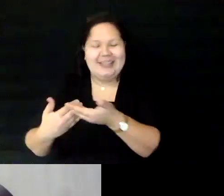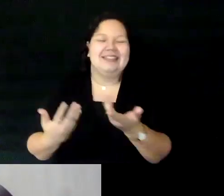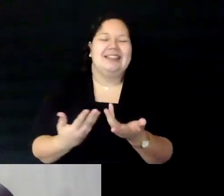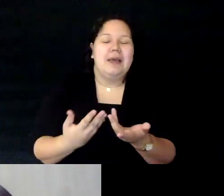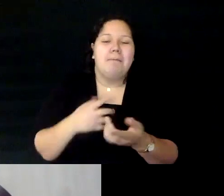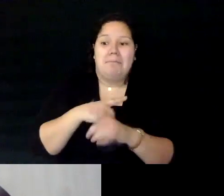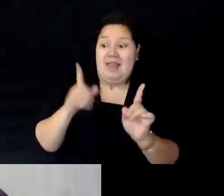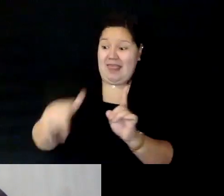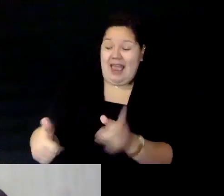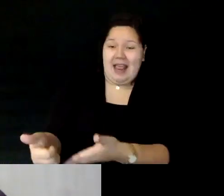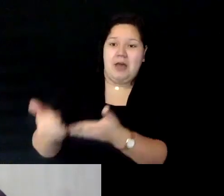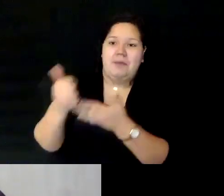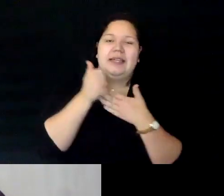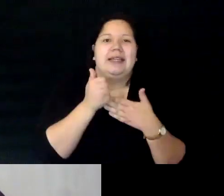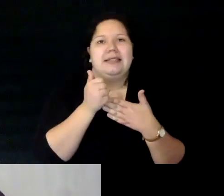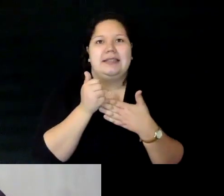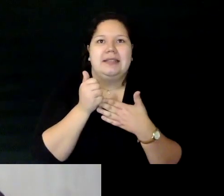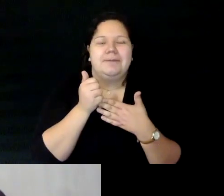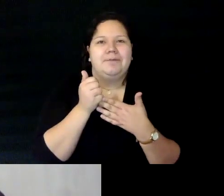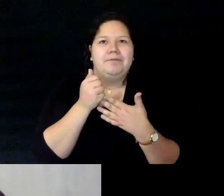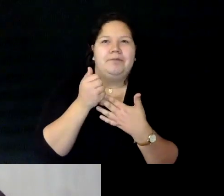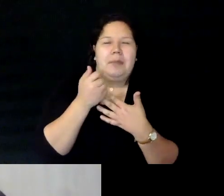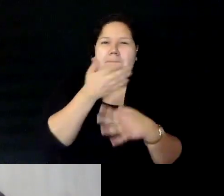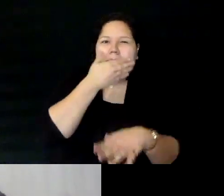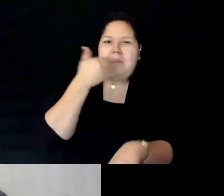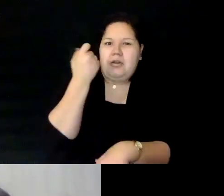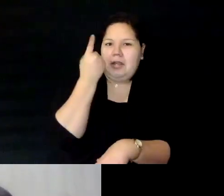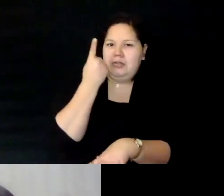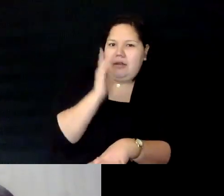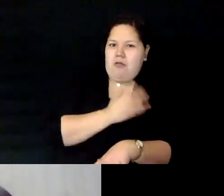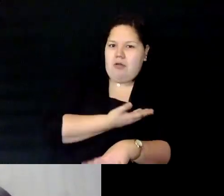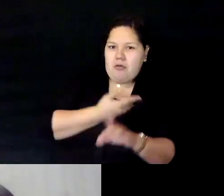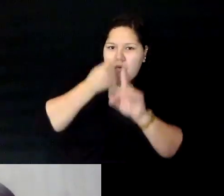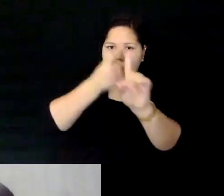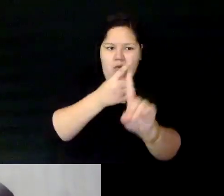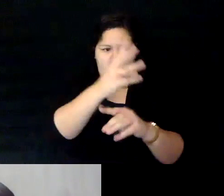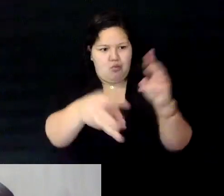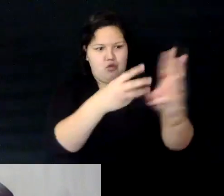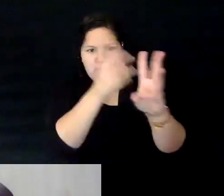that's when we kind of had more of a grasp of what the worlds were and what their relationships were